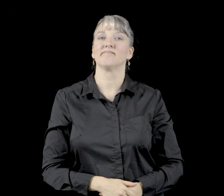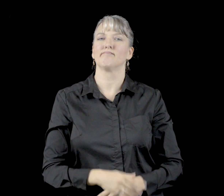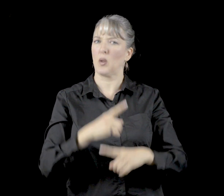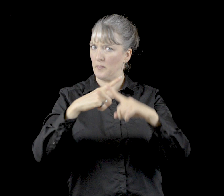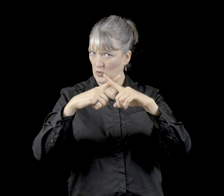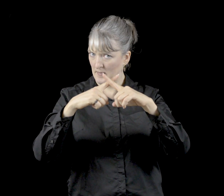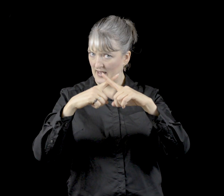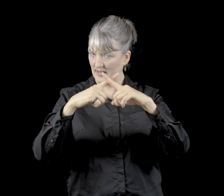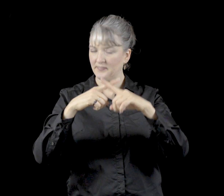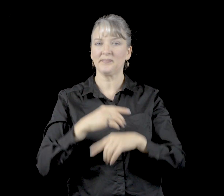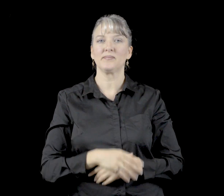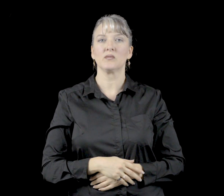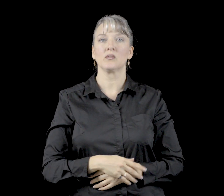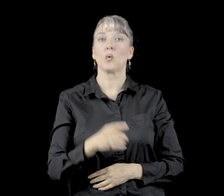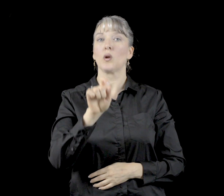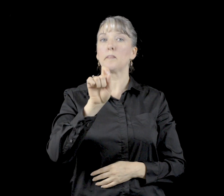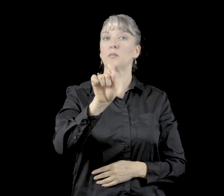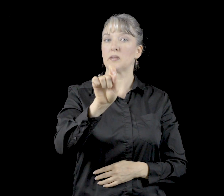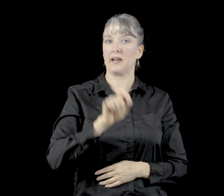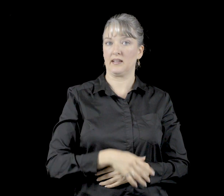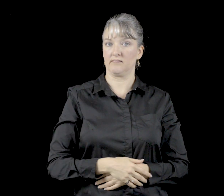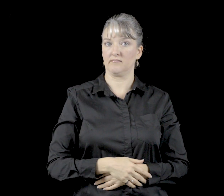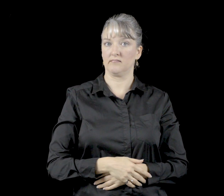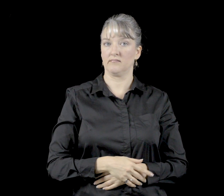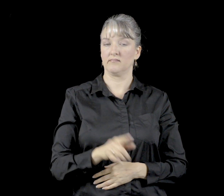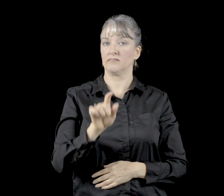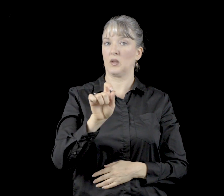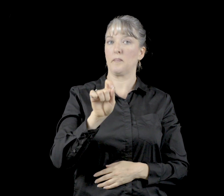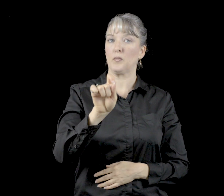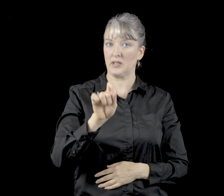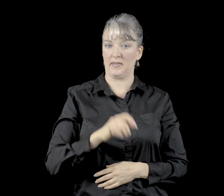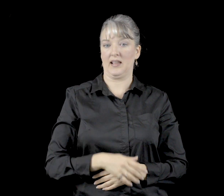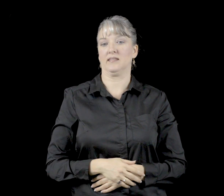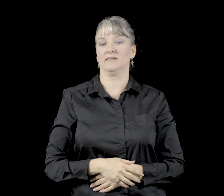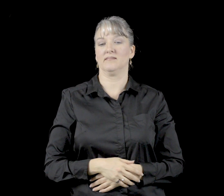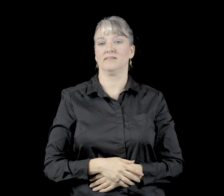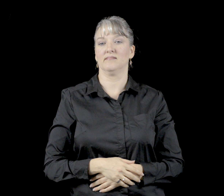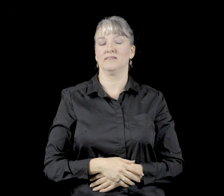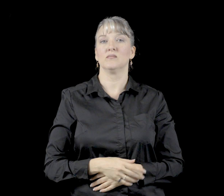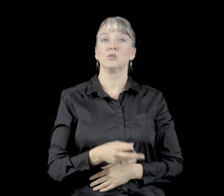Multiply [dimension sign] Dot product [scalar product] Multiply dot